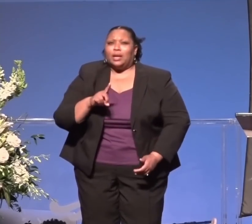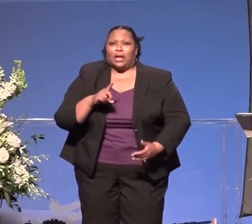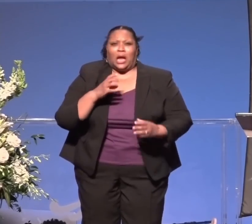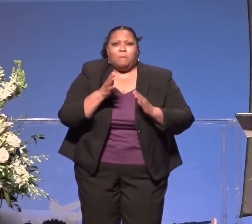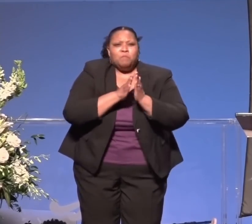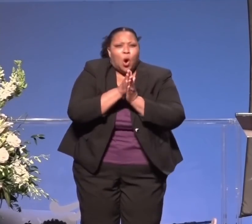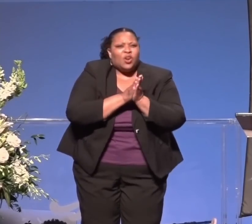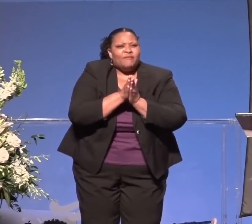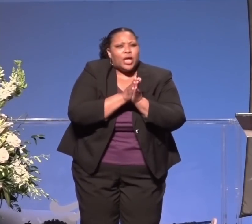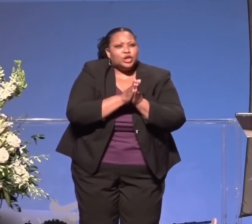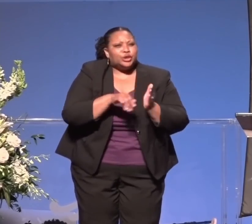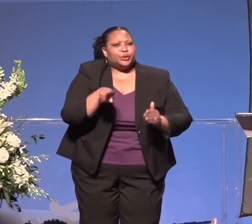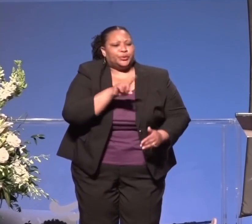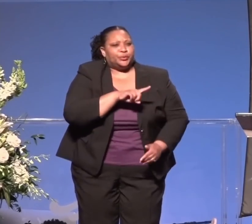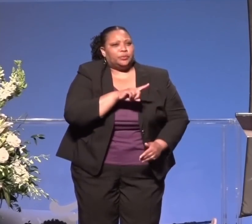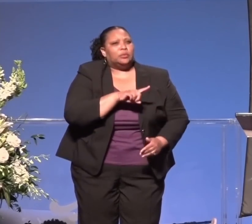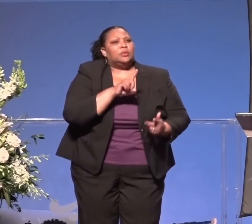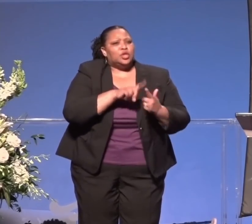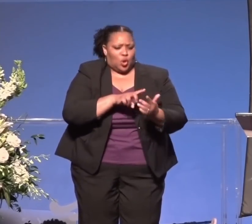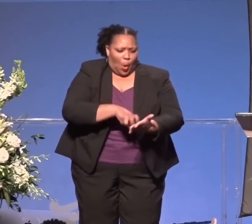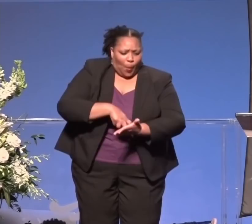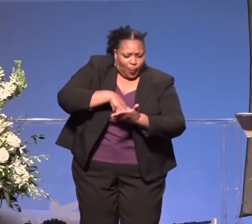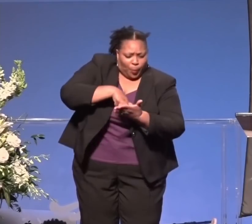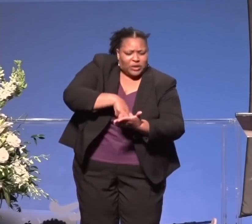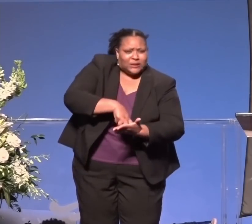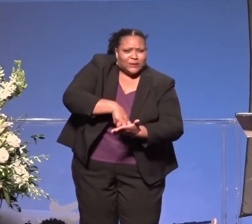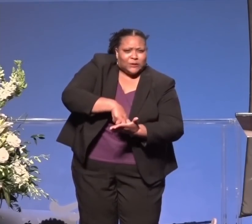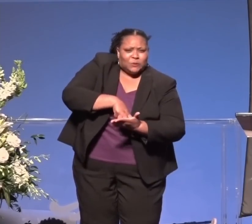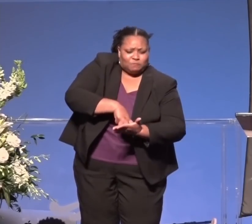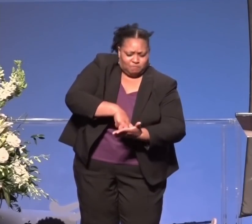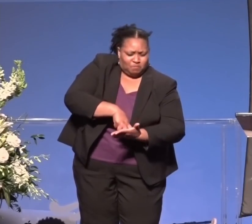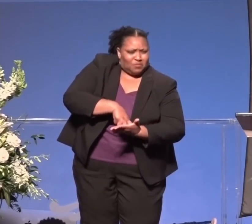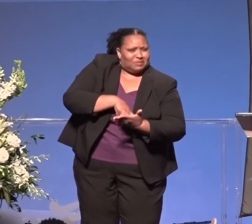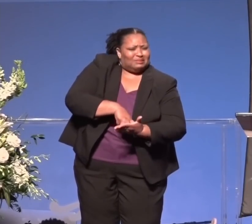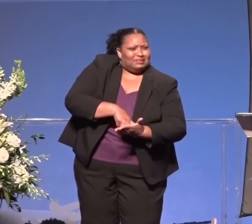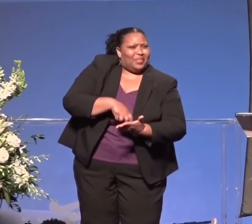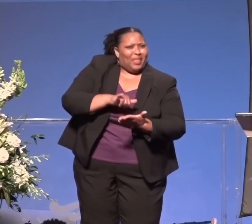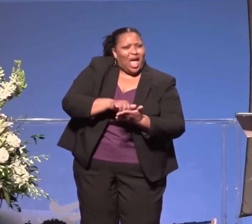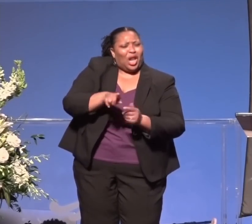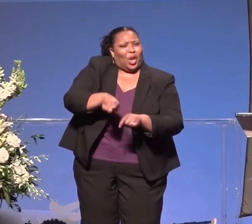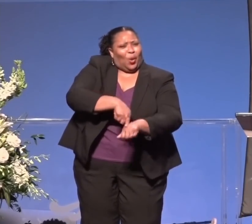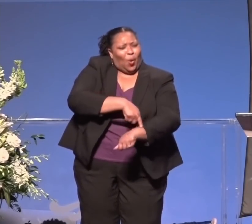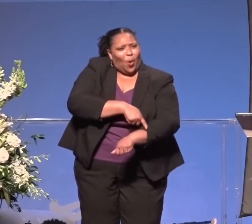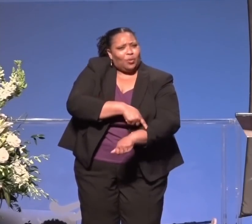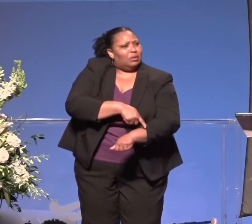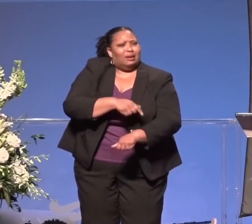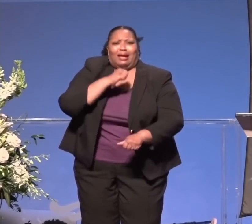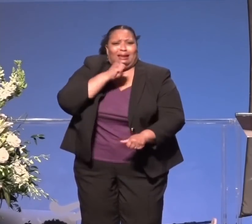YOU GOT TO BE FULL OF A LOT OF VENOM, FULL OF SOMETHING THAT